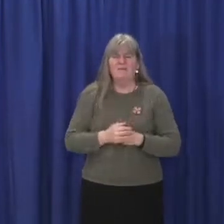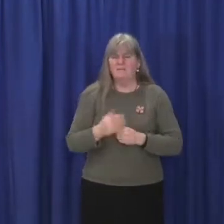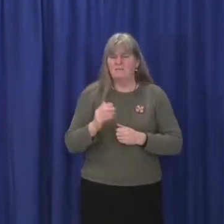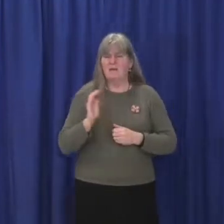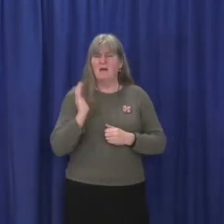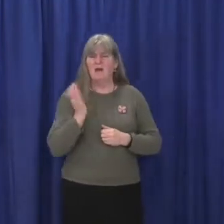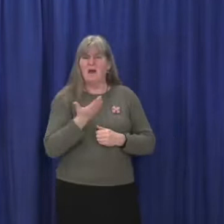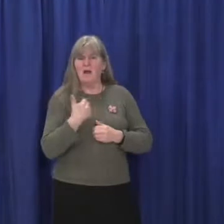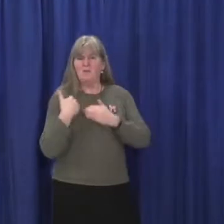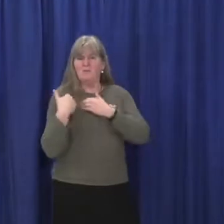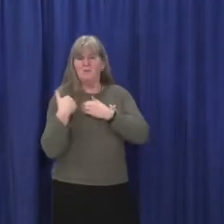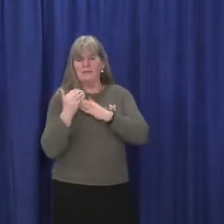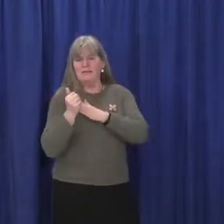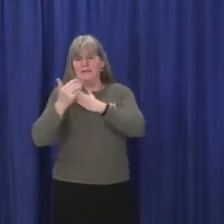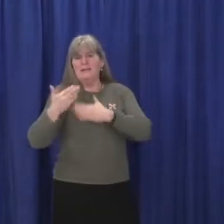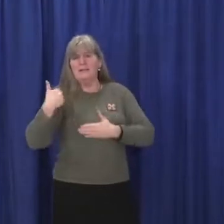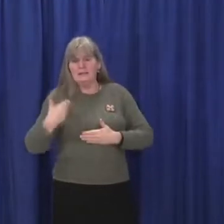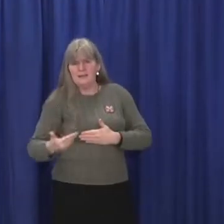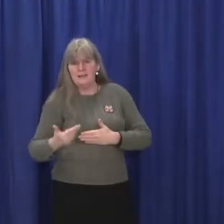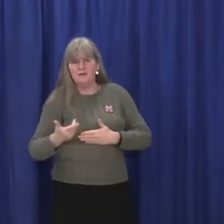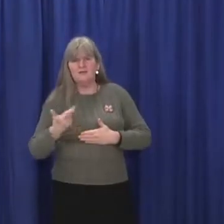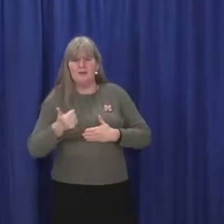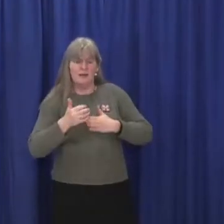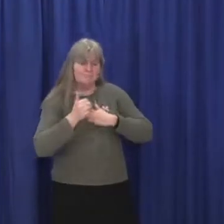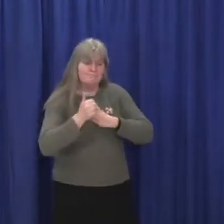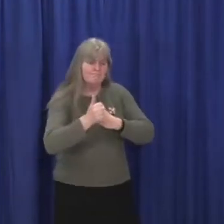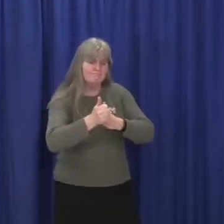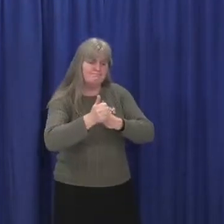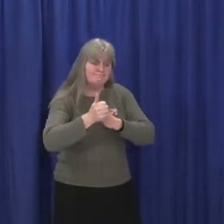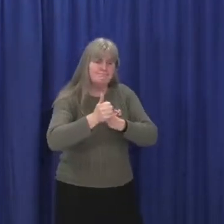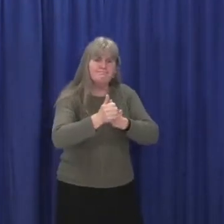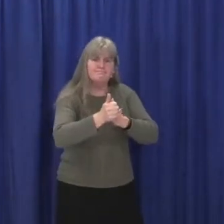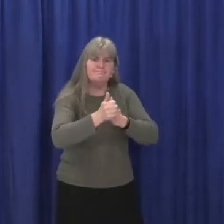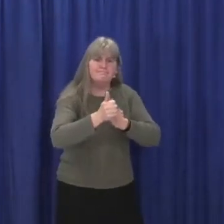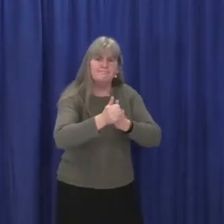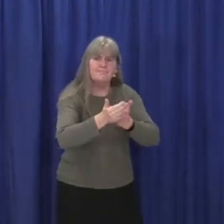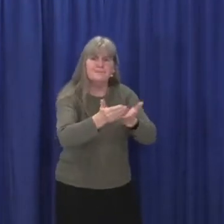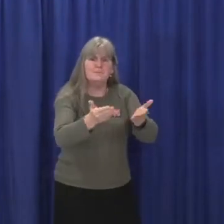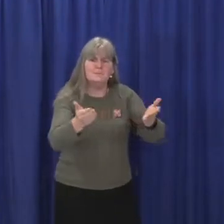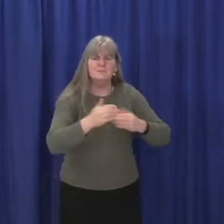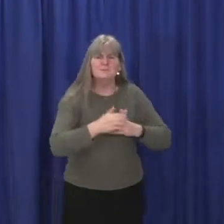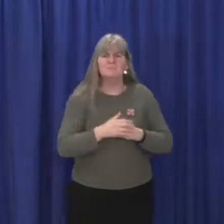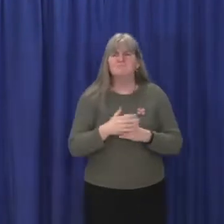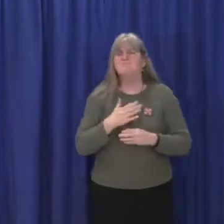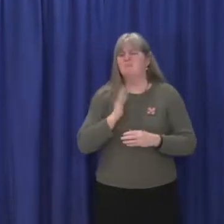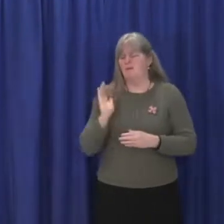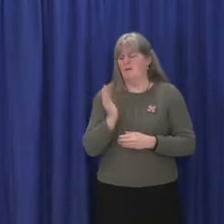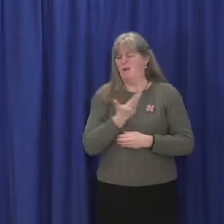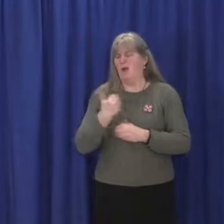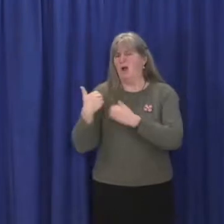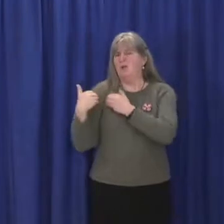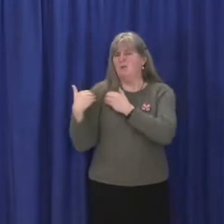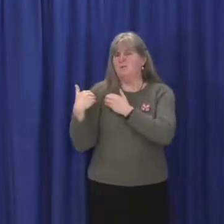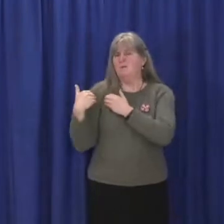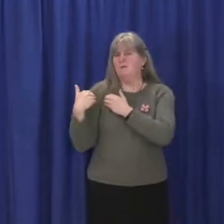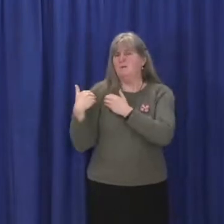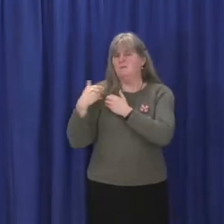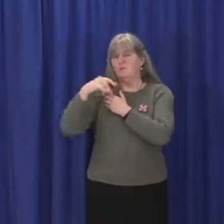the reality of this pandemic. That is our job and we take it very seriously.